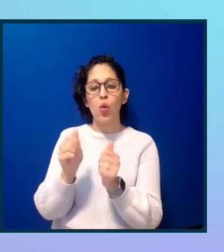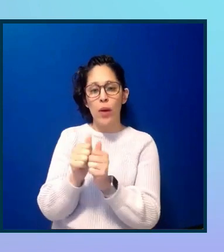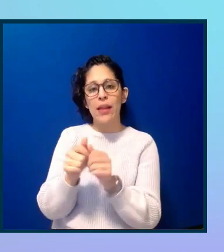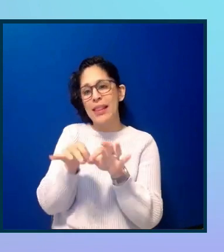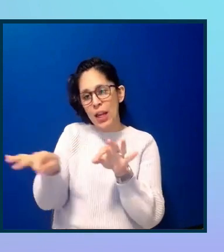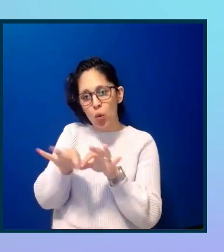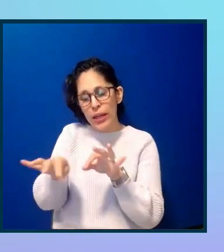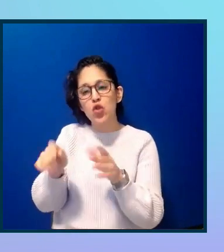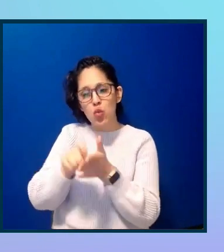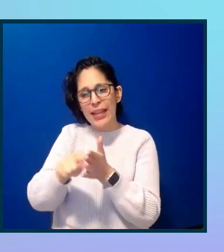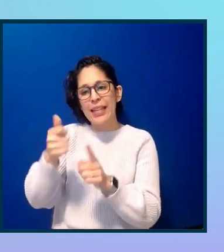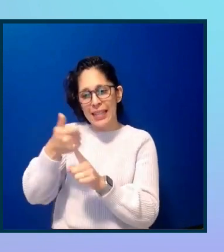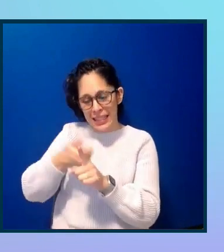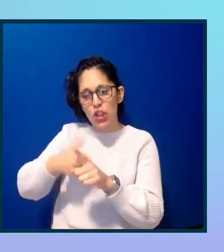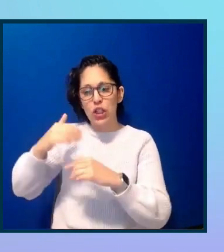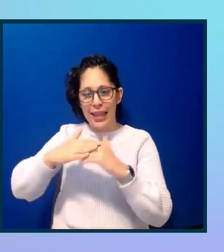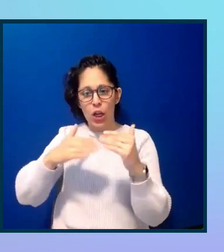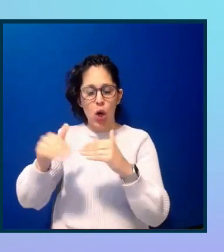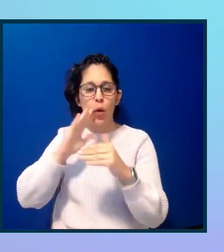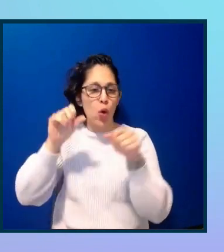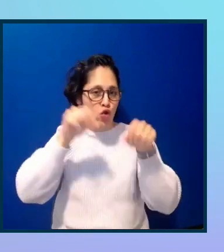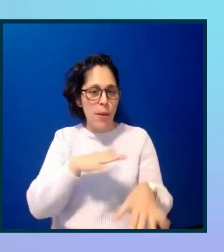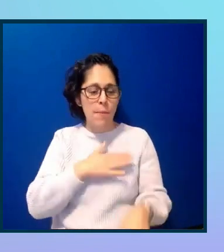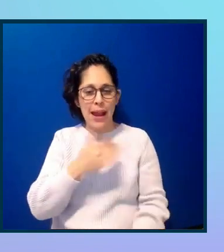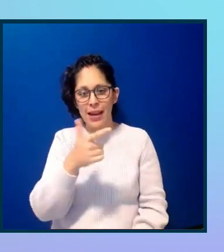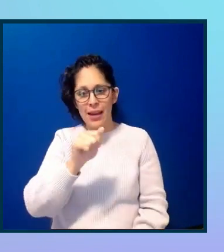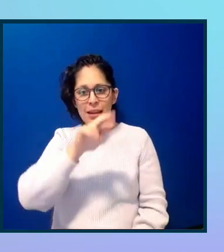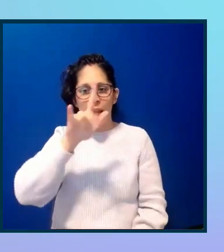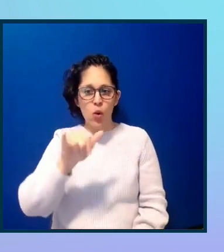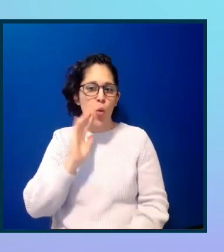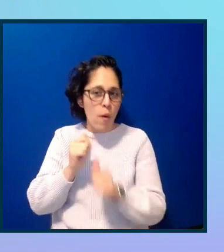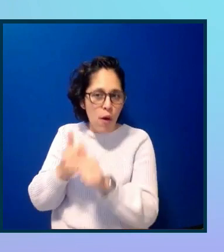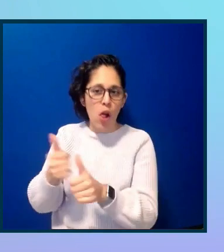all I do is drop it in my gallery and it would morph to whatever algorithm the gallery is holding.